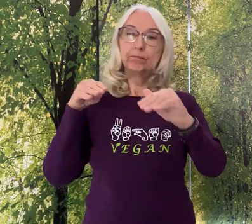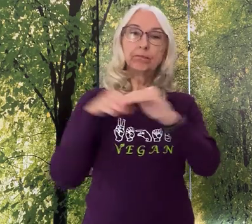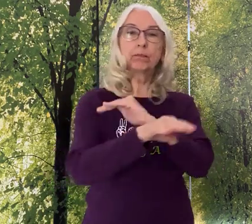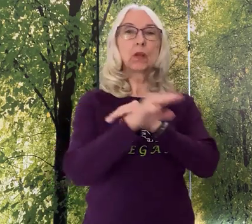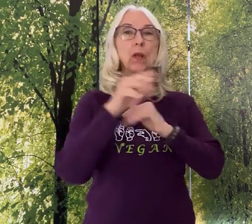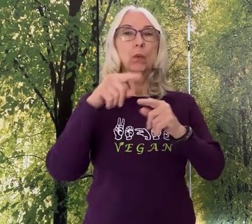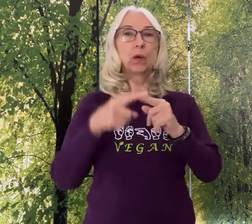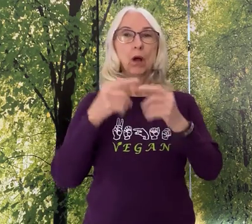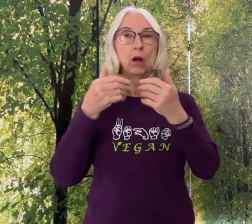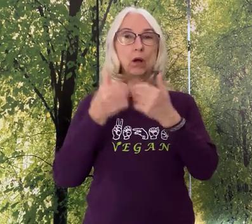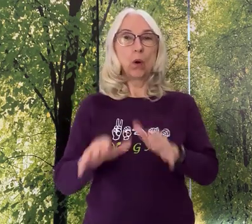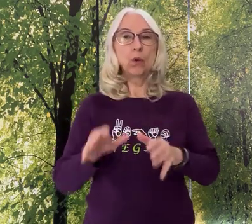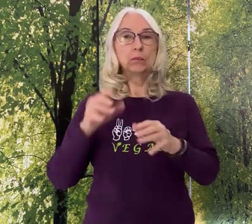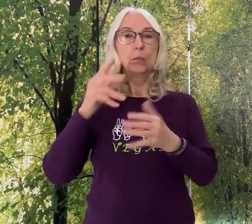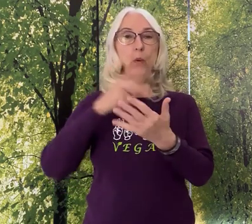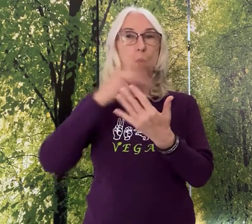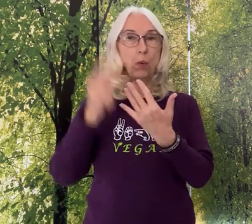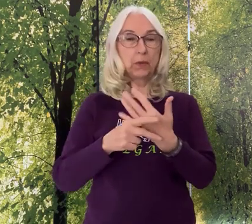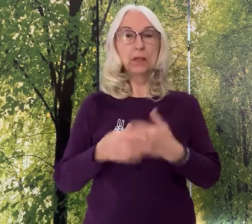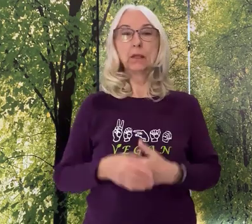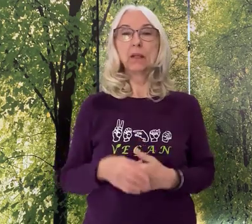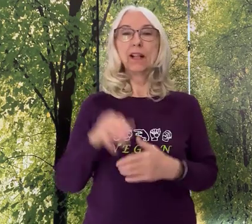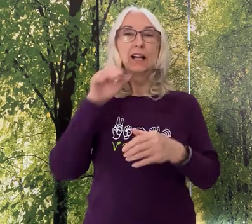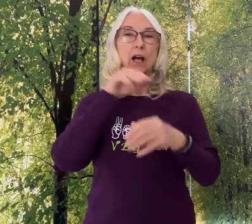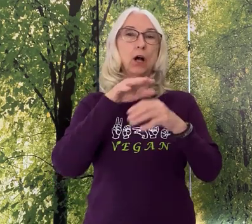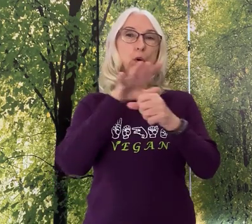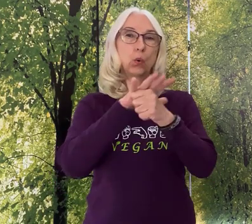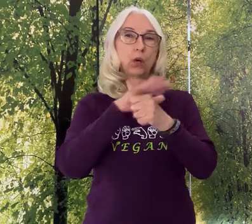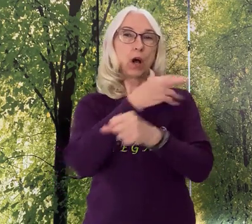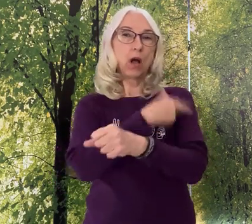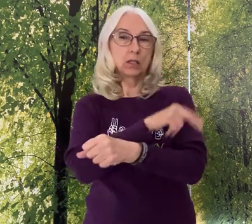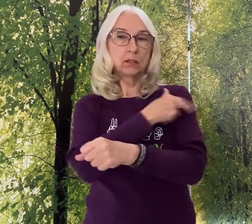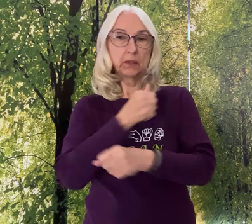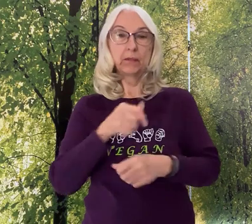enrolled in a weight loss program at a local hospital.